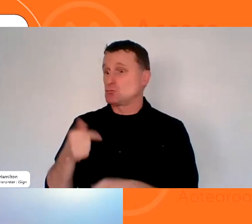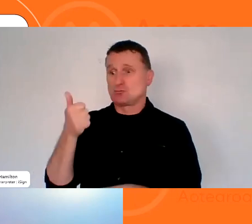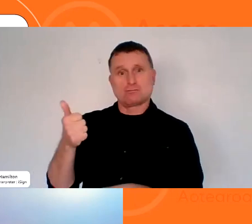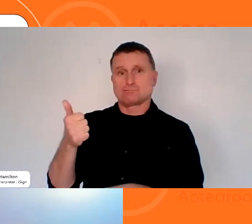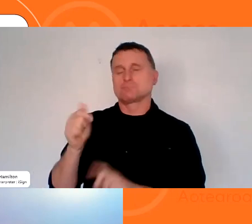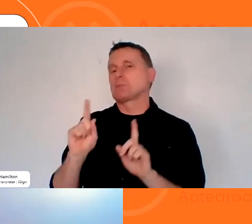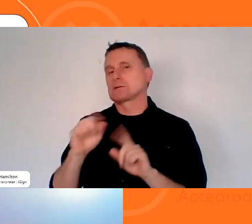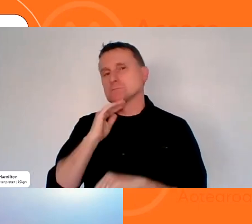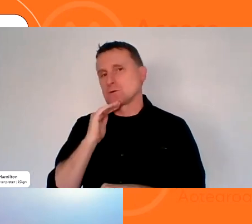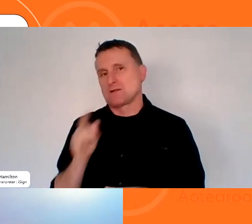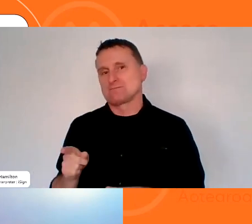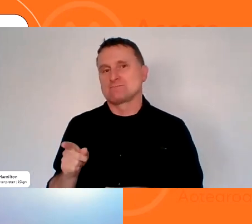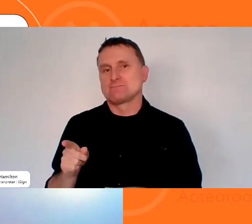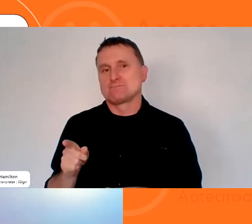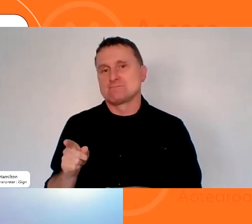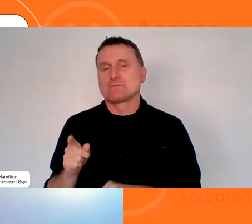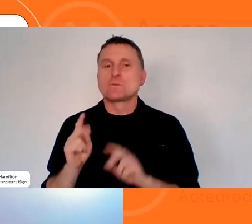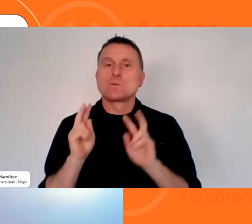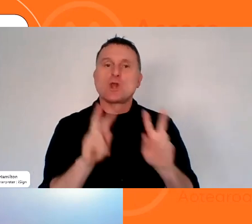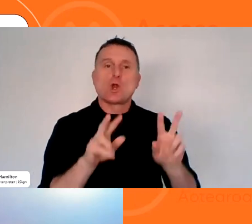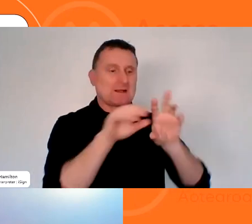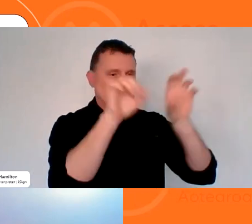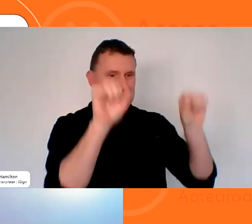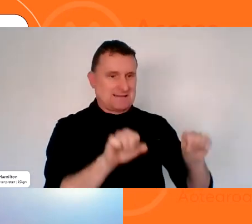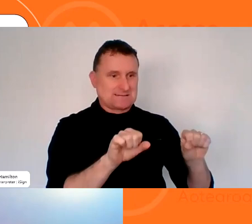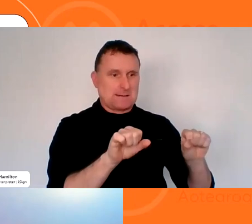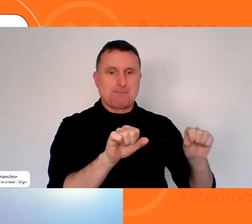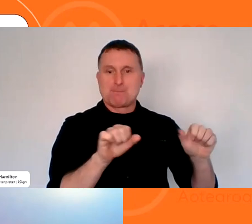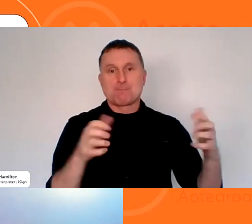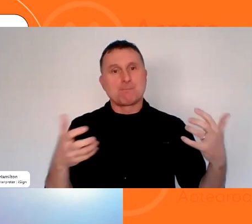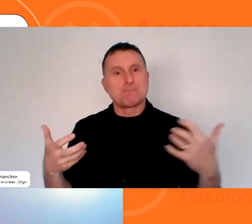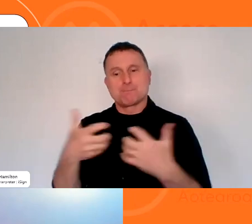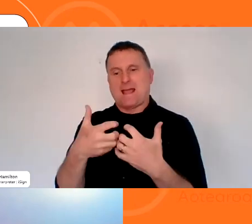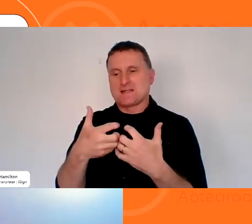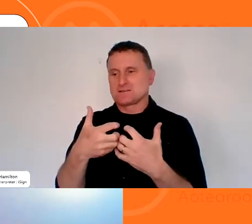how the system interacts with that learning support action plan and